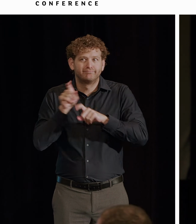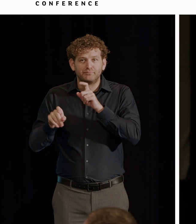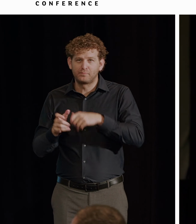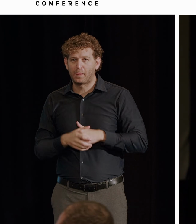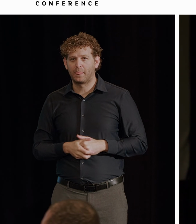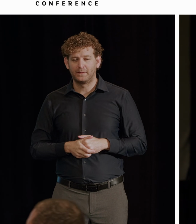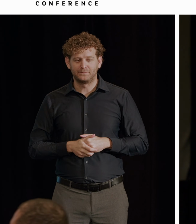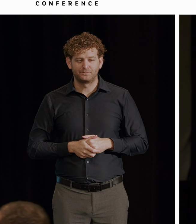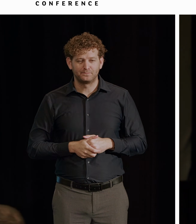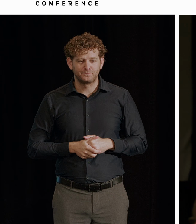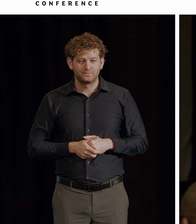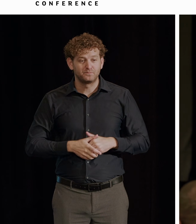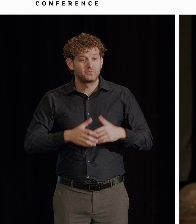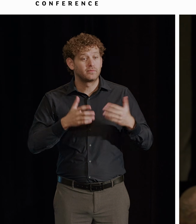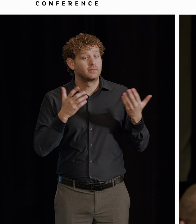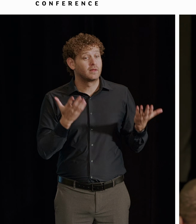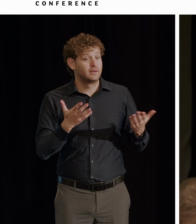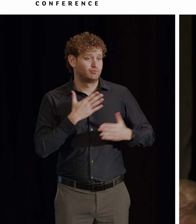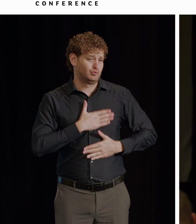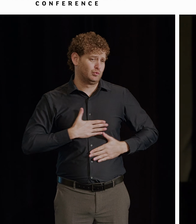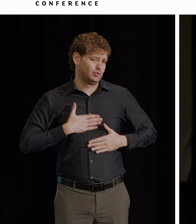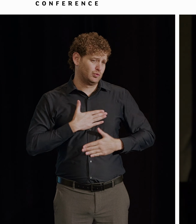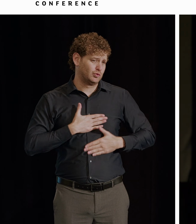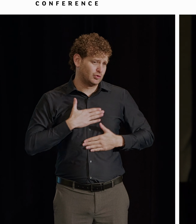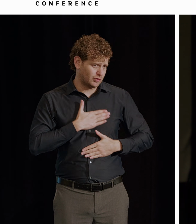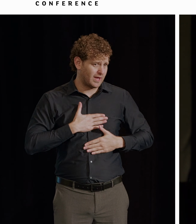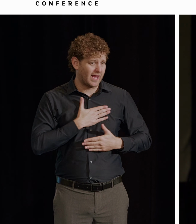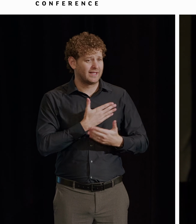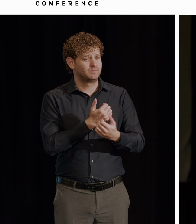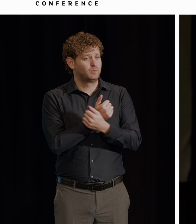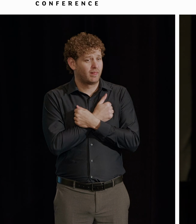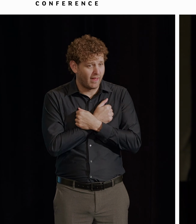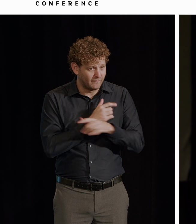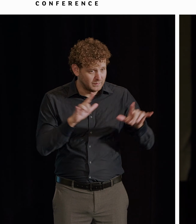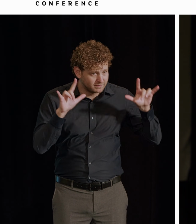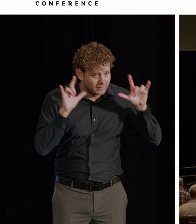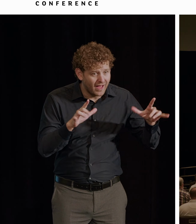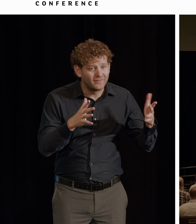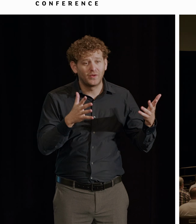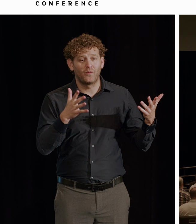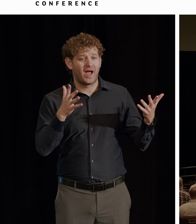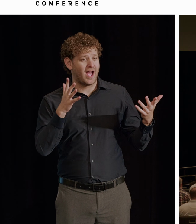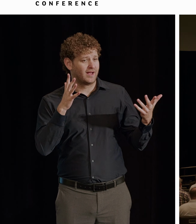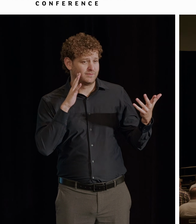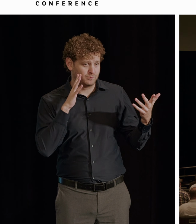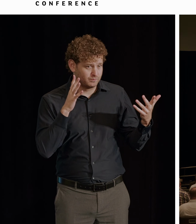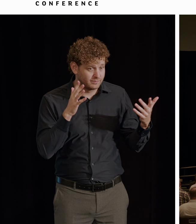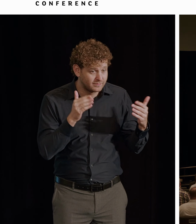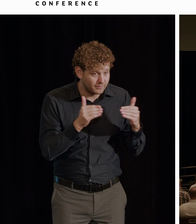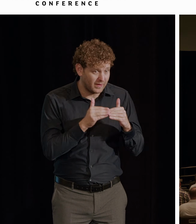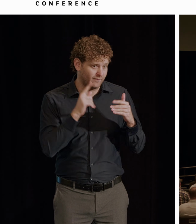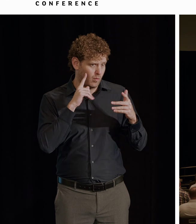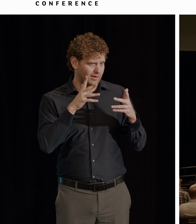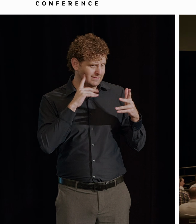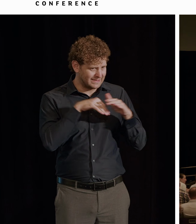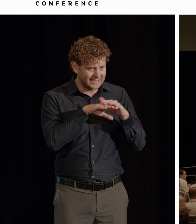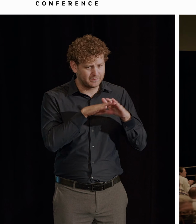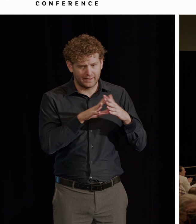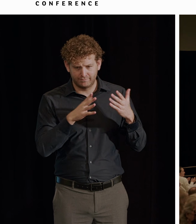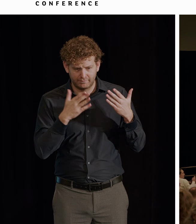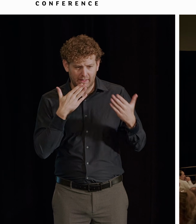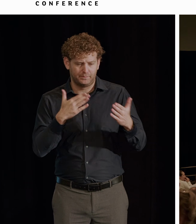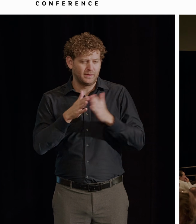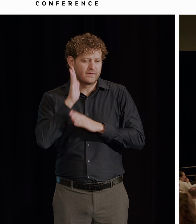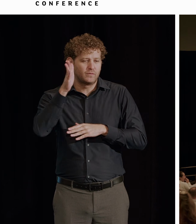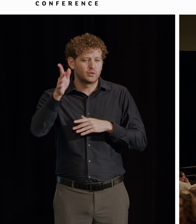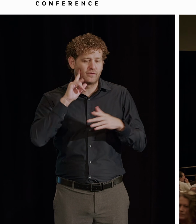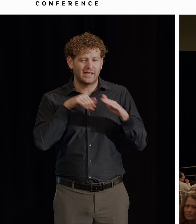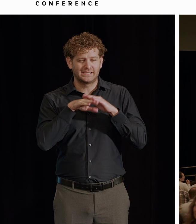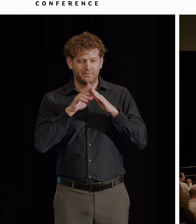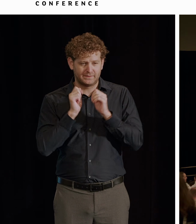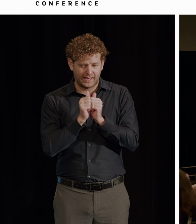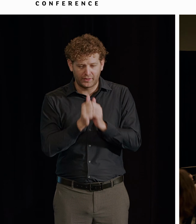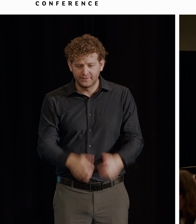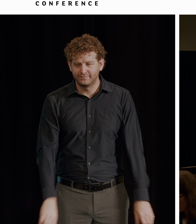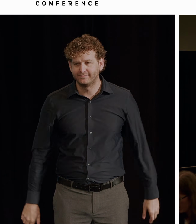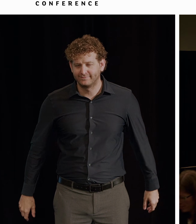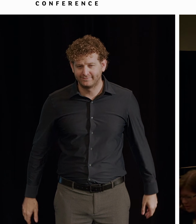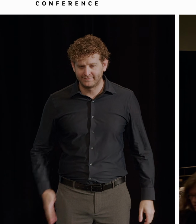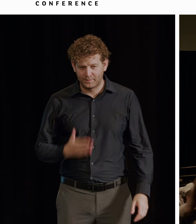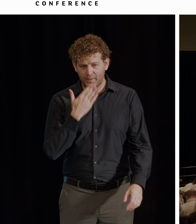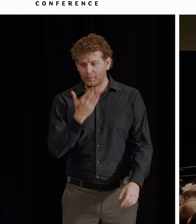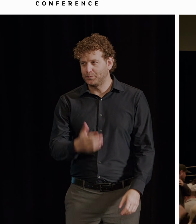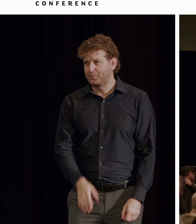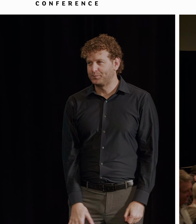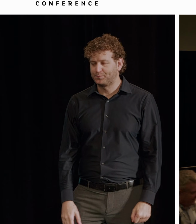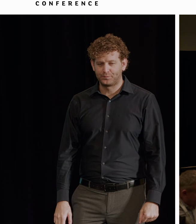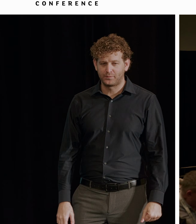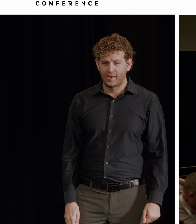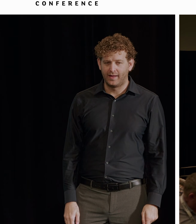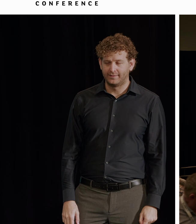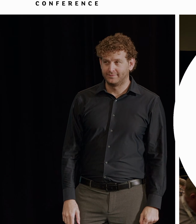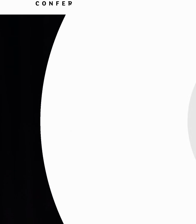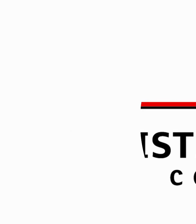We appreciate you guys. We love y'all. Let's build a future of accessibility together. Thank you.